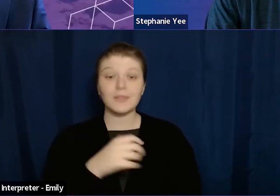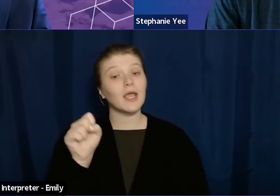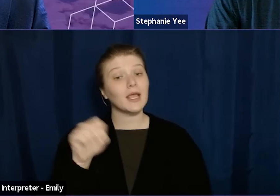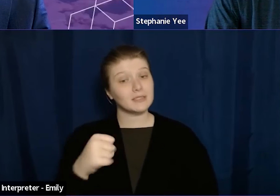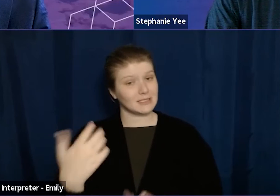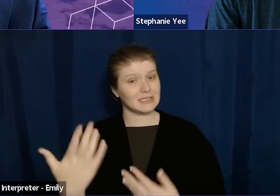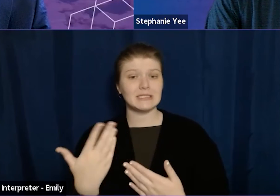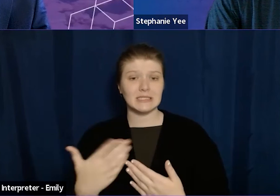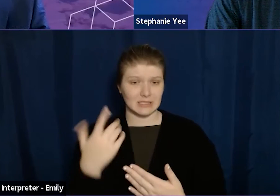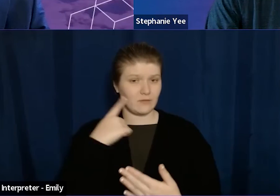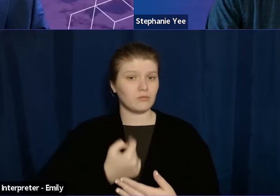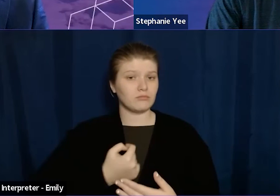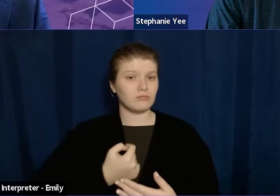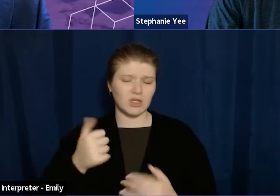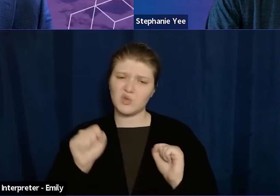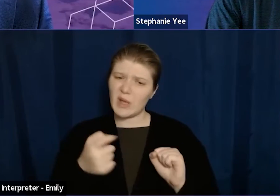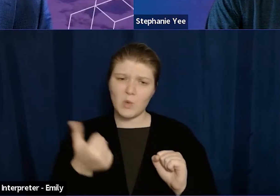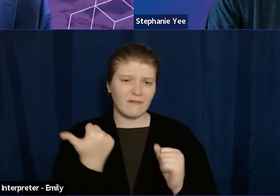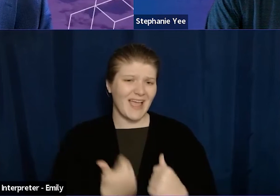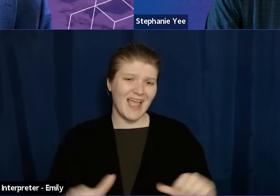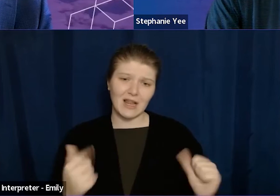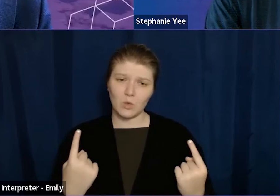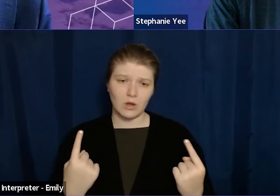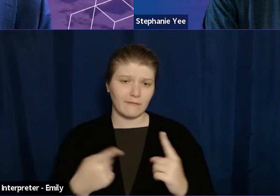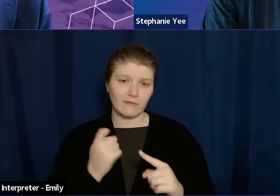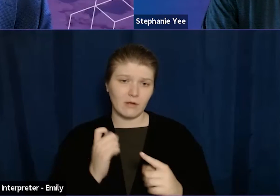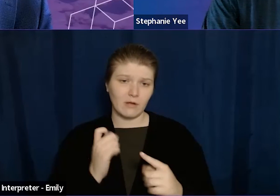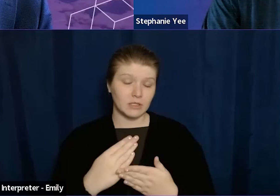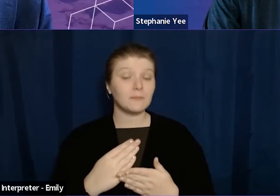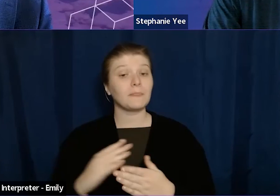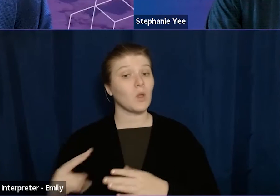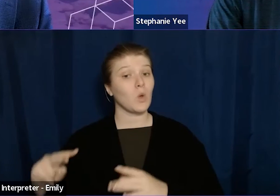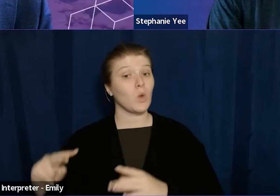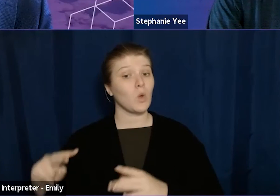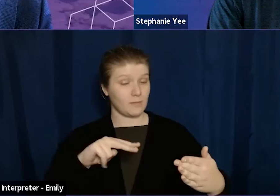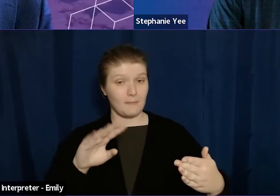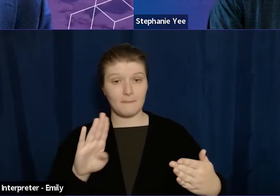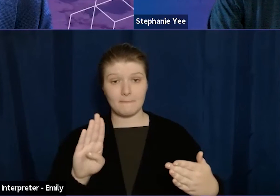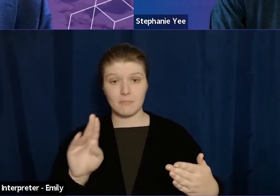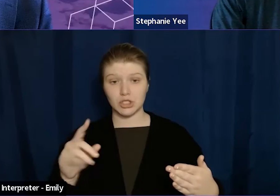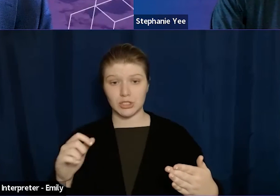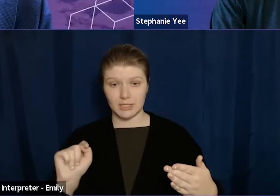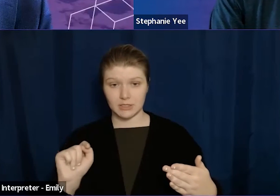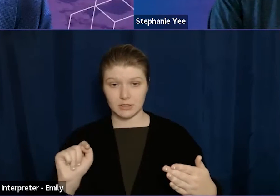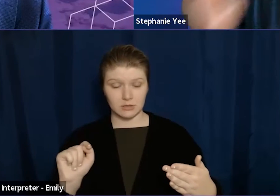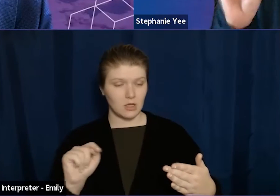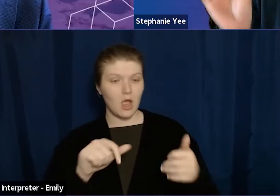You can remove anybody from the budget. Just go to the budget, and under senior personnel section, there is a link. It is a small link.